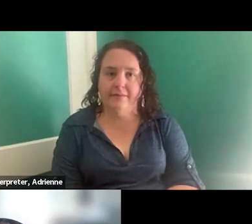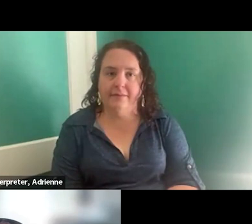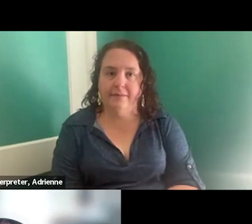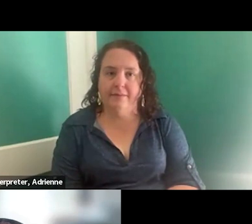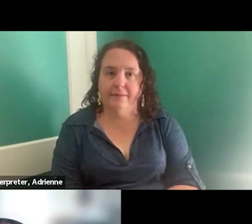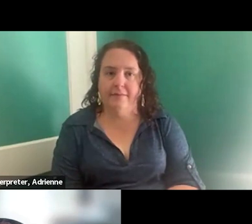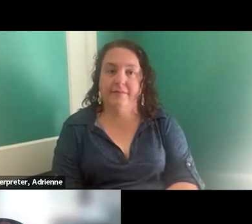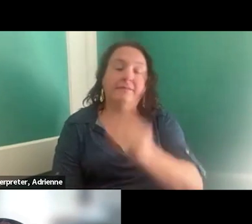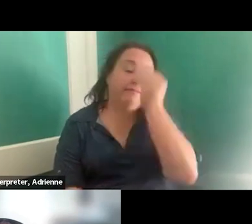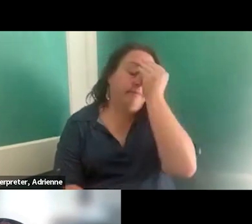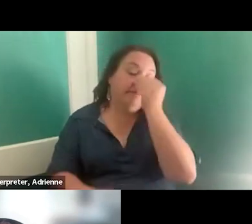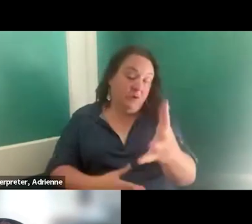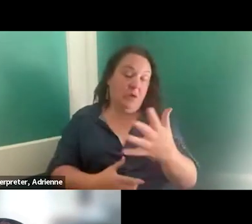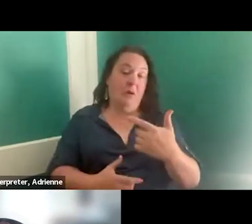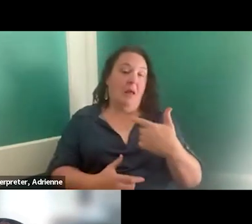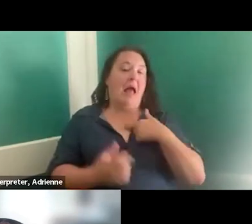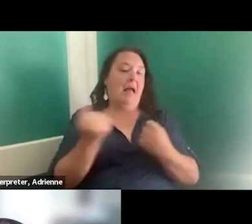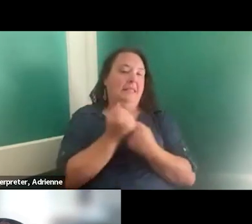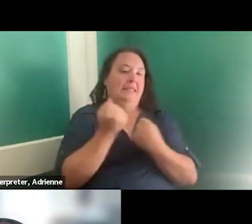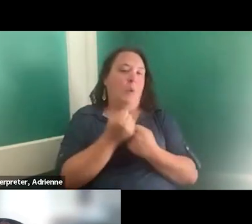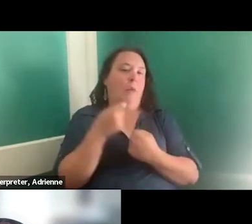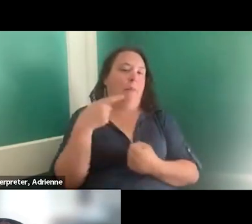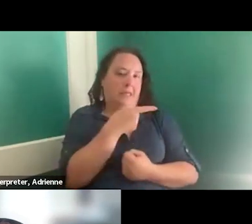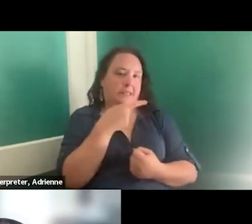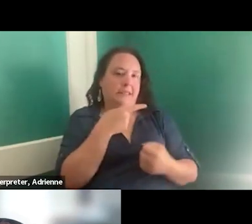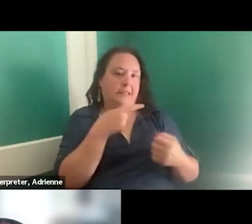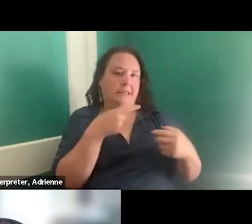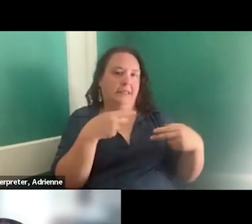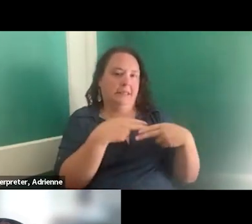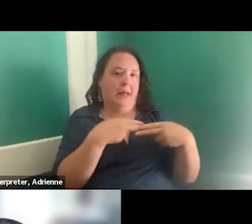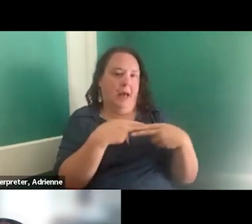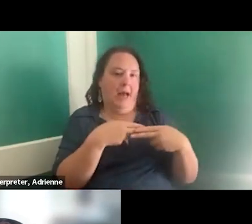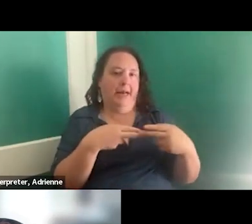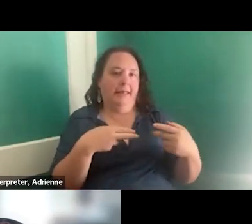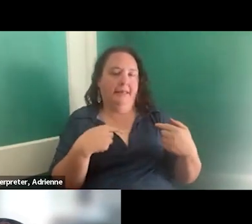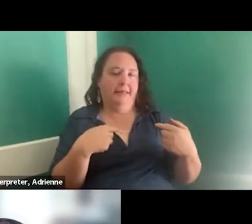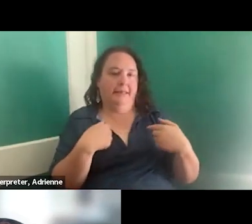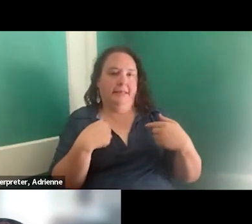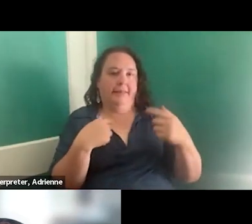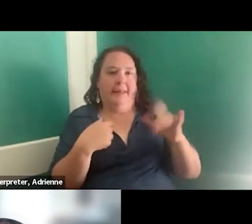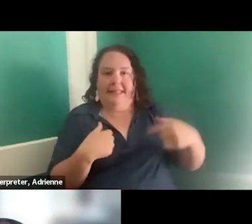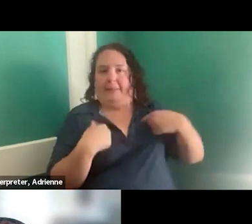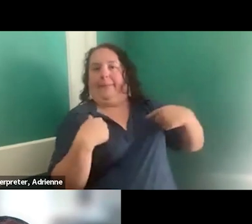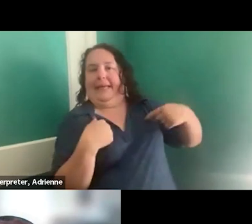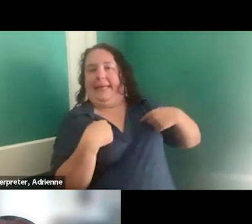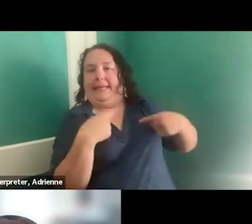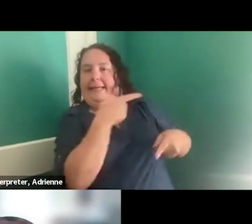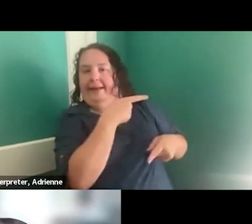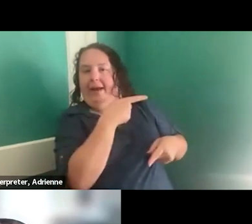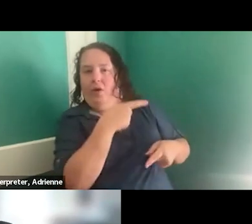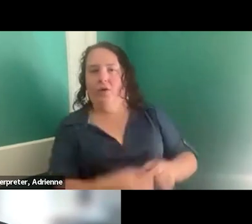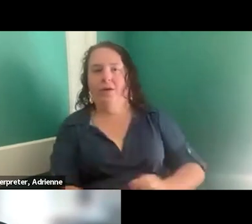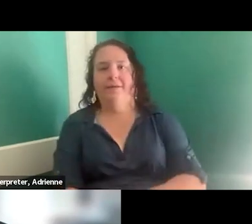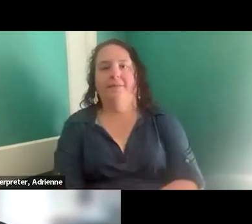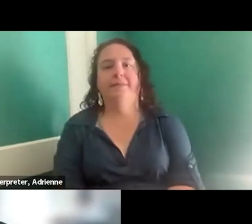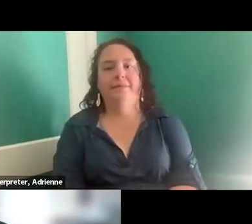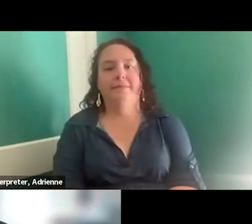Note that I'm on this slide. My background.